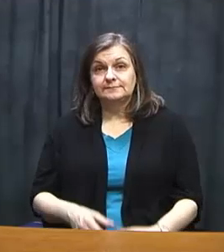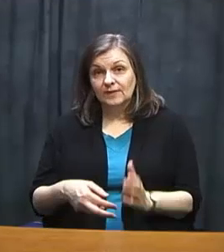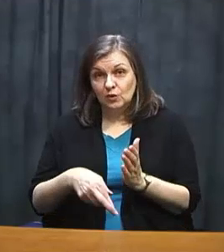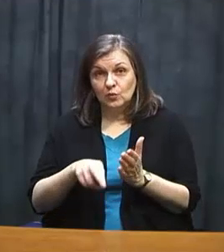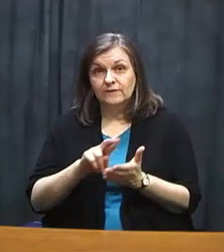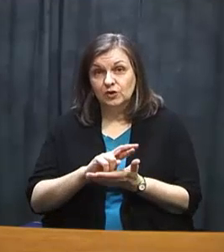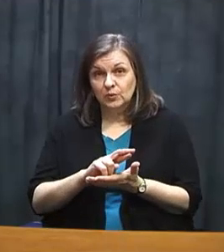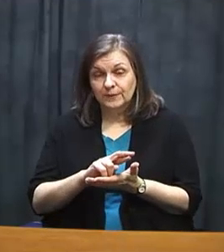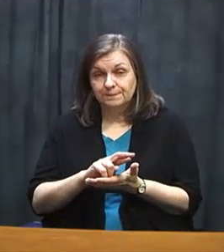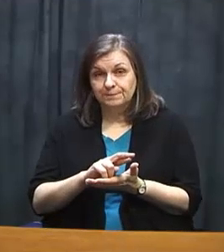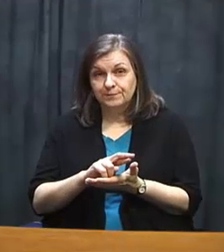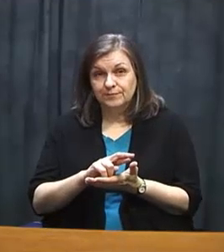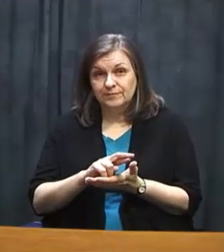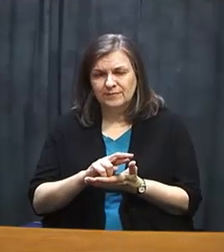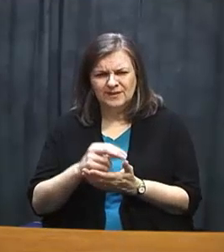stems and leaves